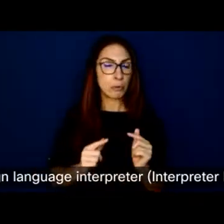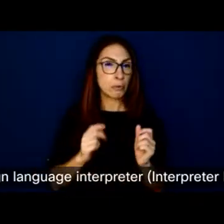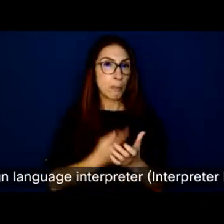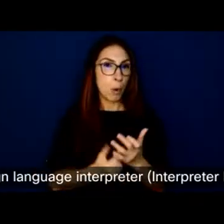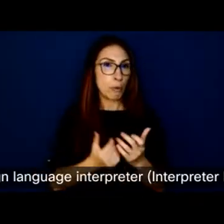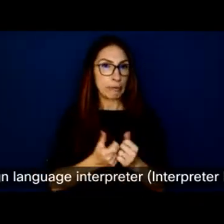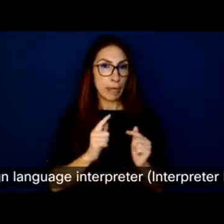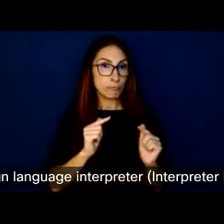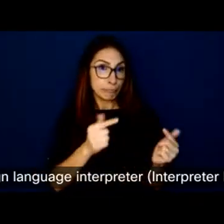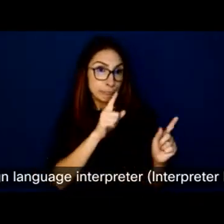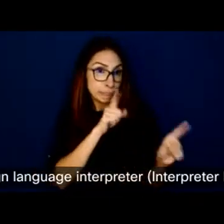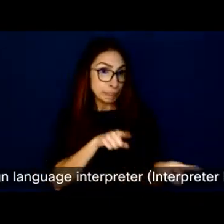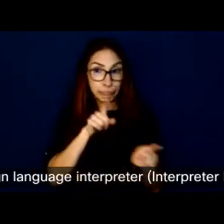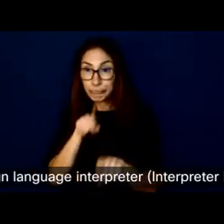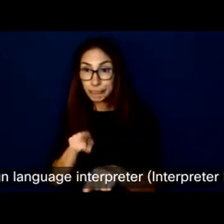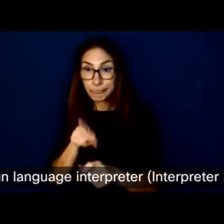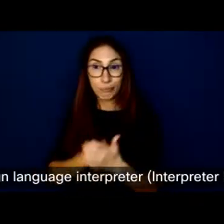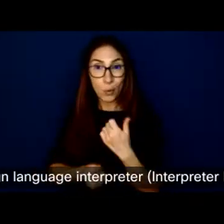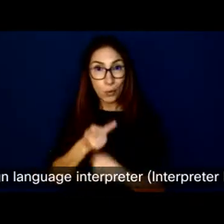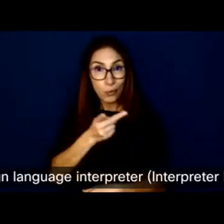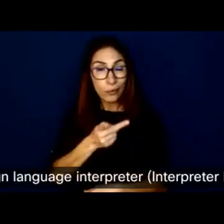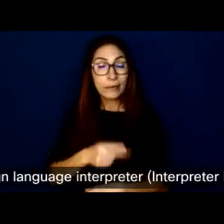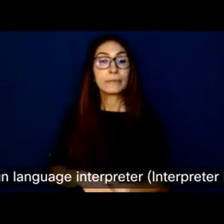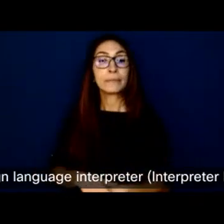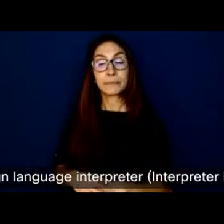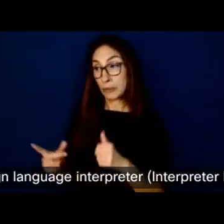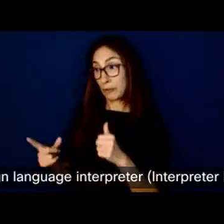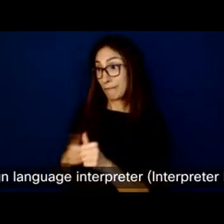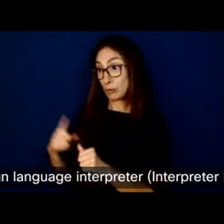question is, if someone here wanted to make their